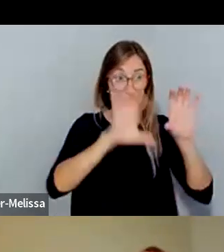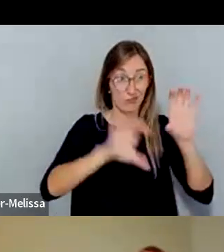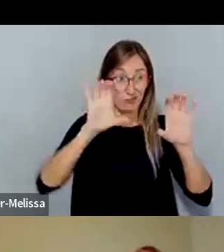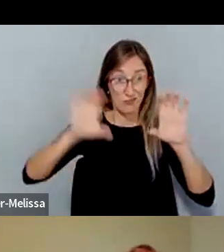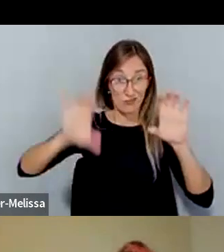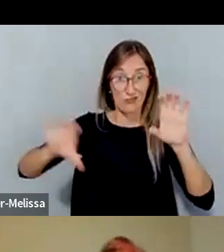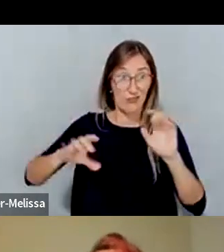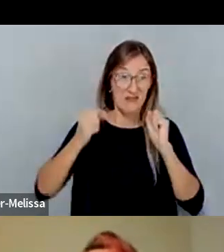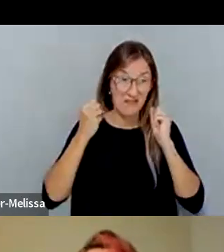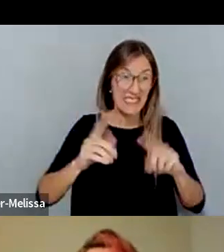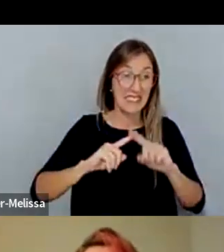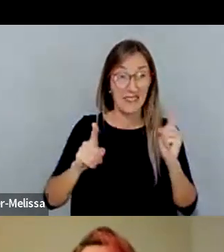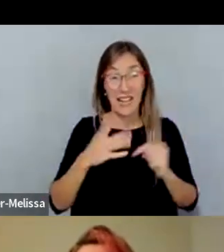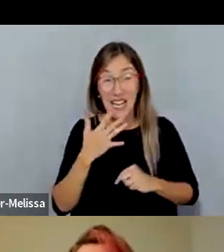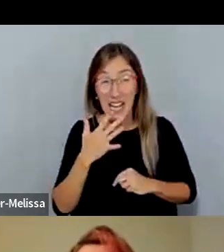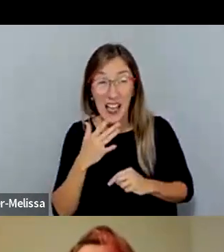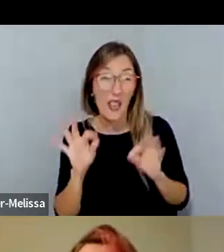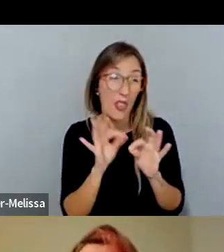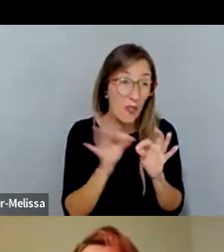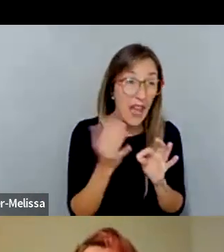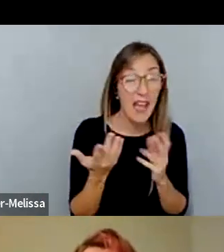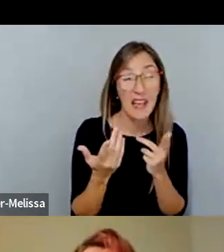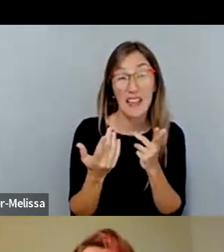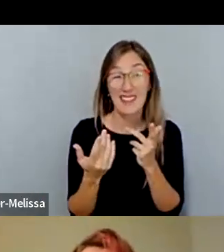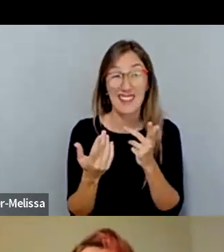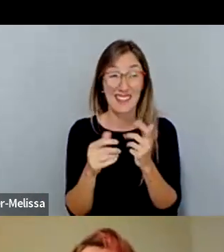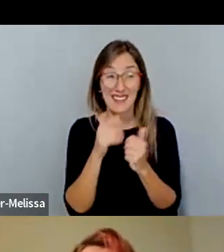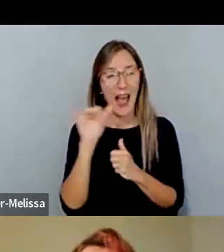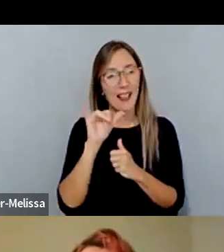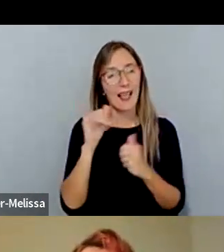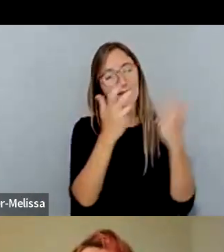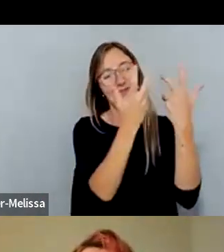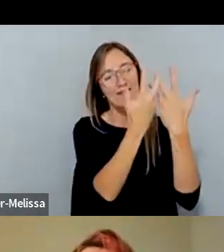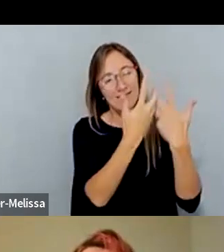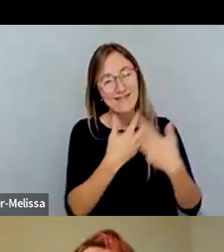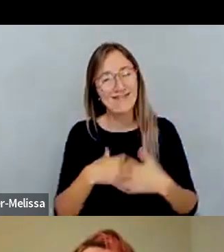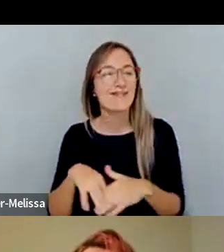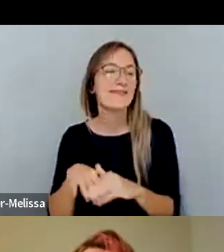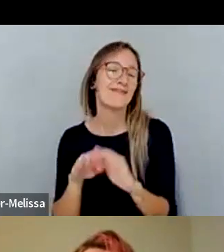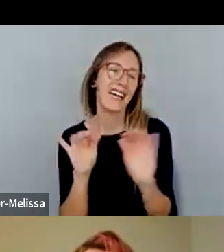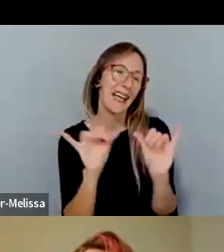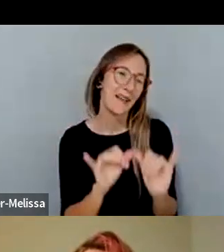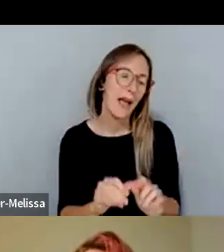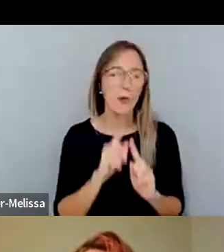anymore because I think crazy is a pejorative term. There were quilts that were made up of different squares that were all different colors and they